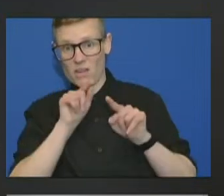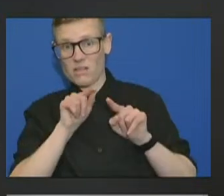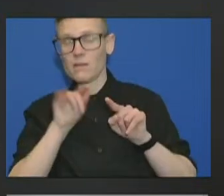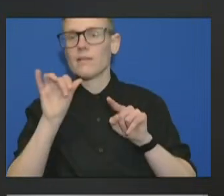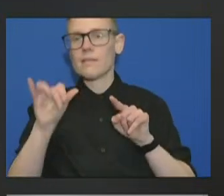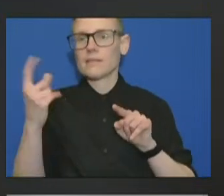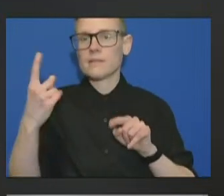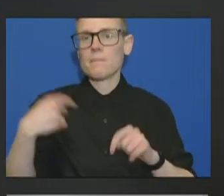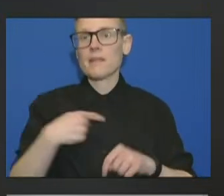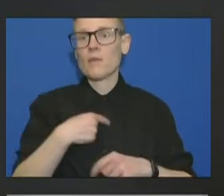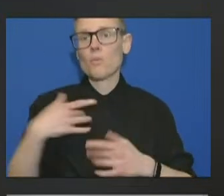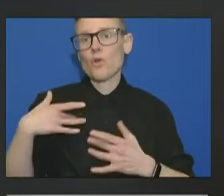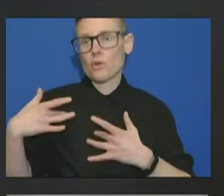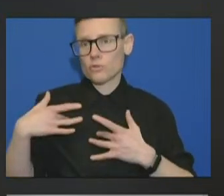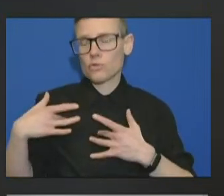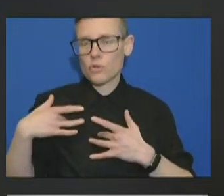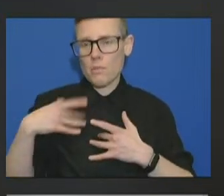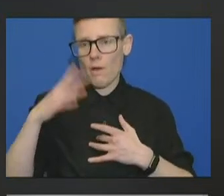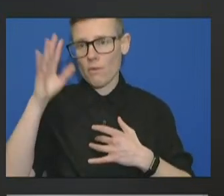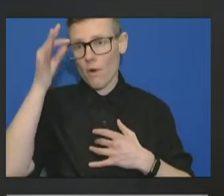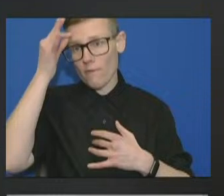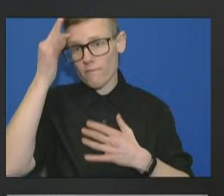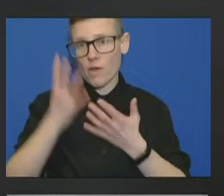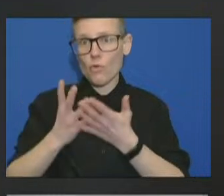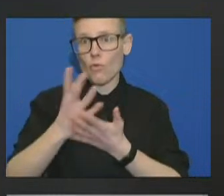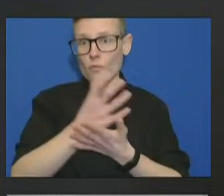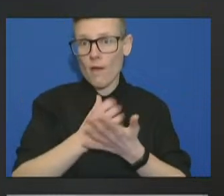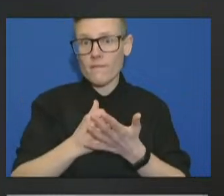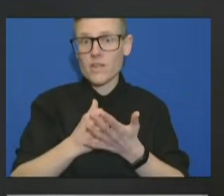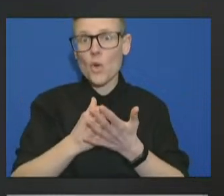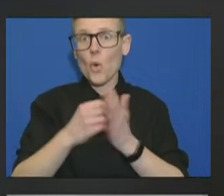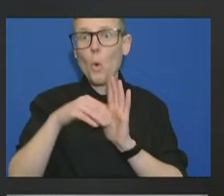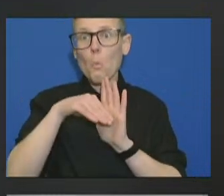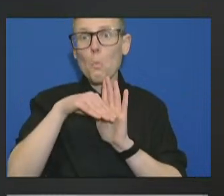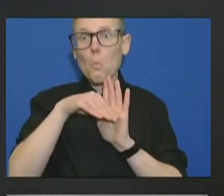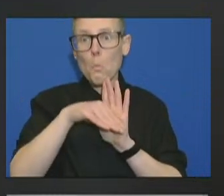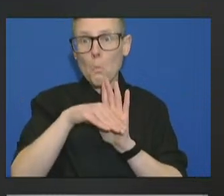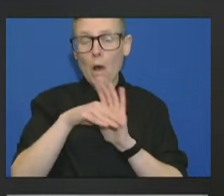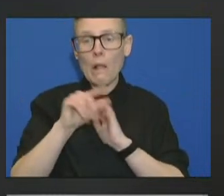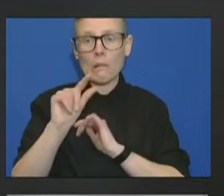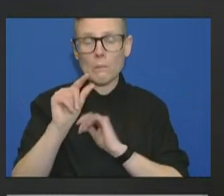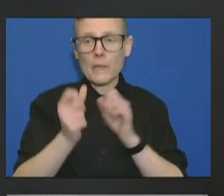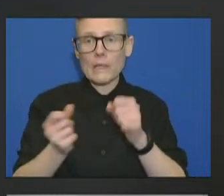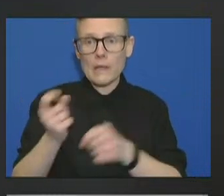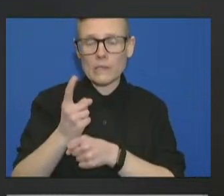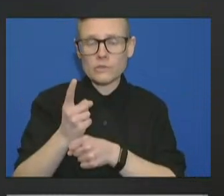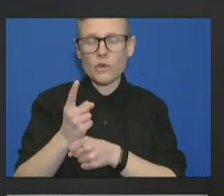about the federal line. This is something we are very concerned